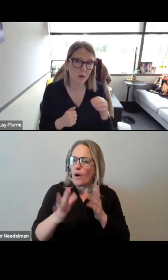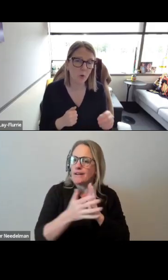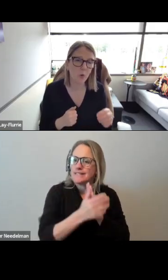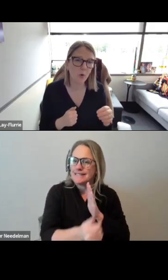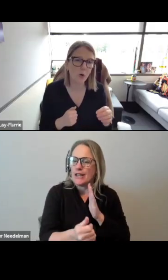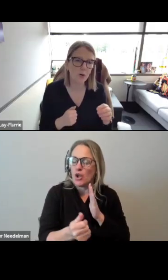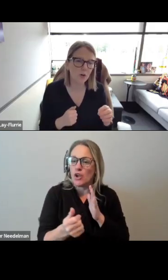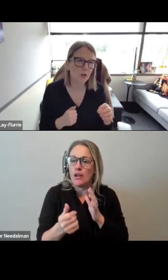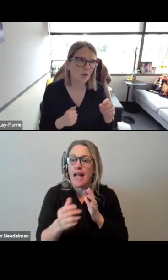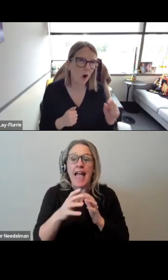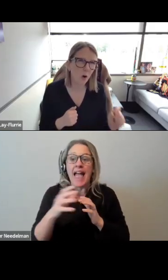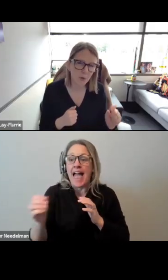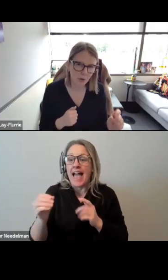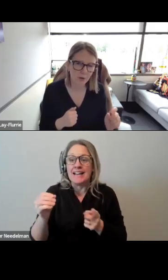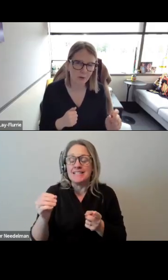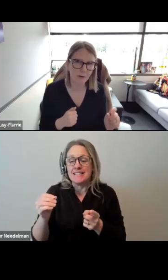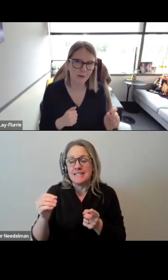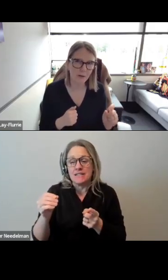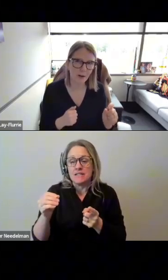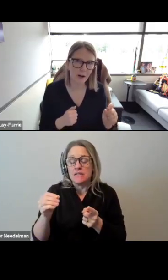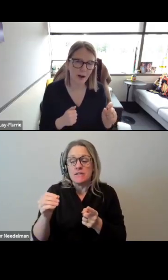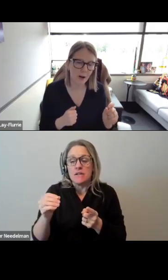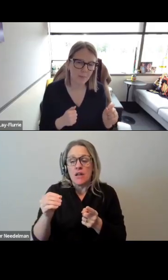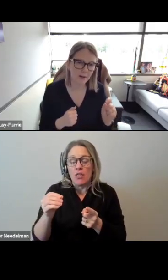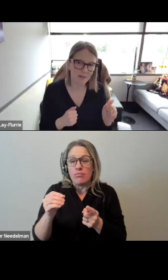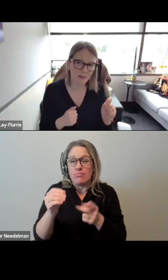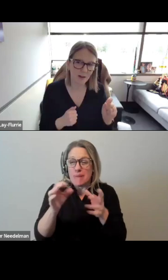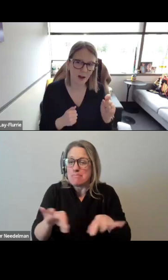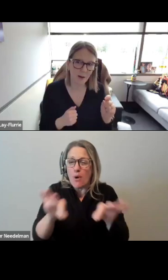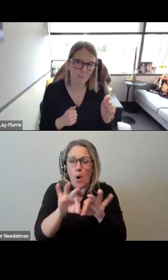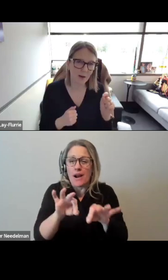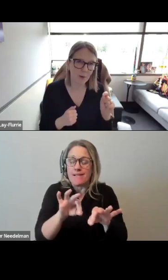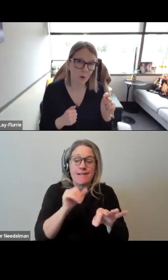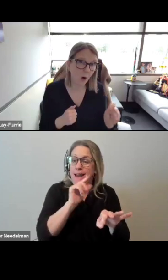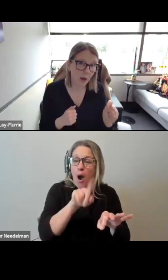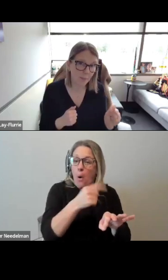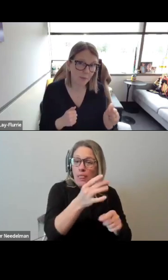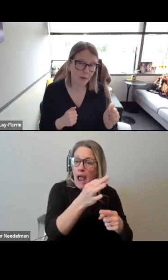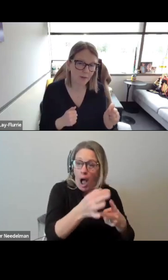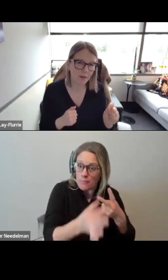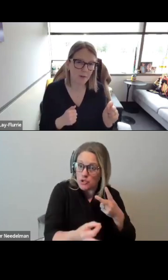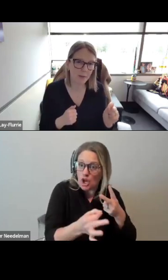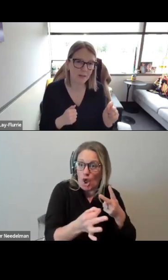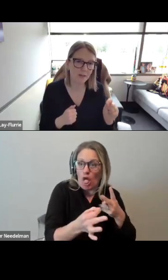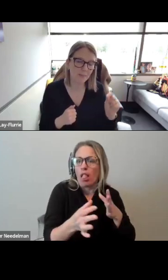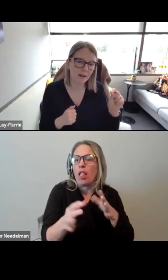and the core, not just optional ability and requirement for accessibility,